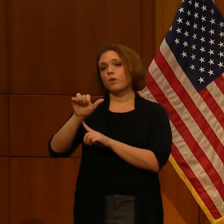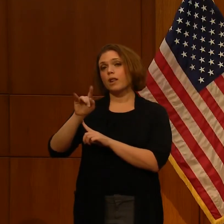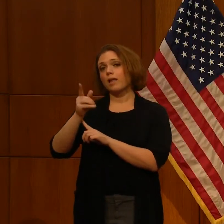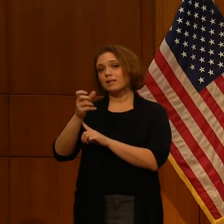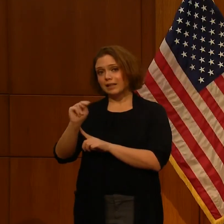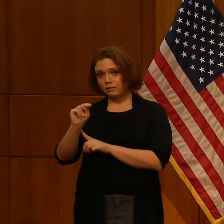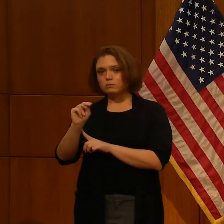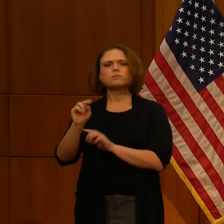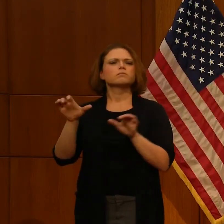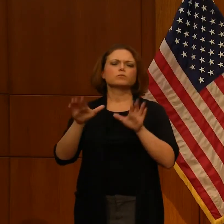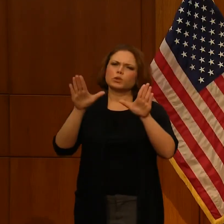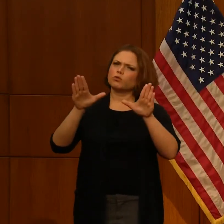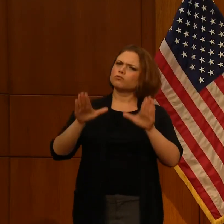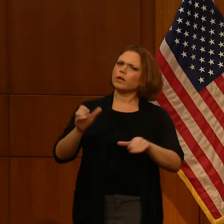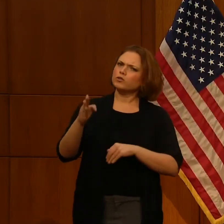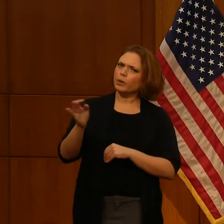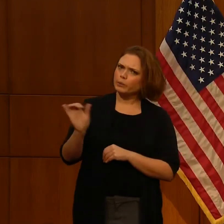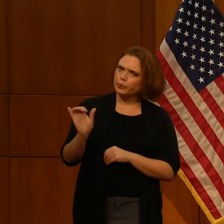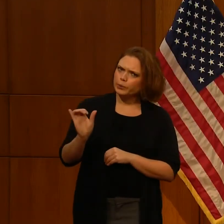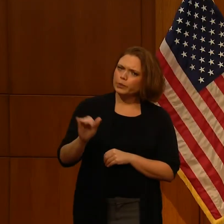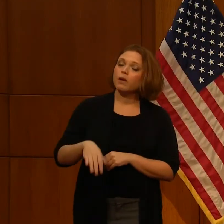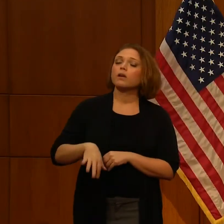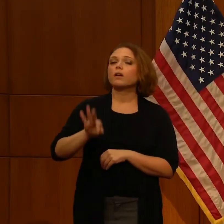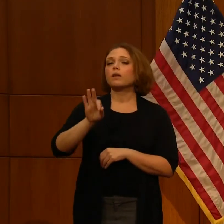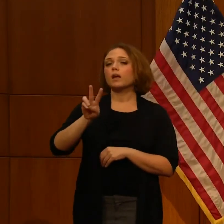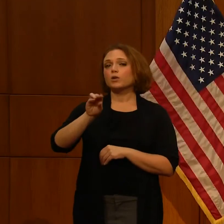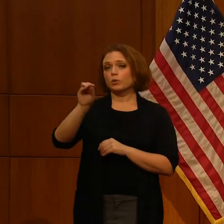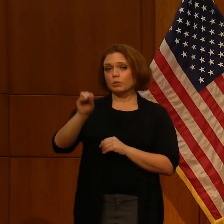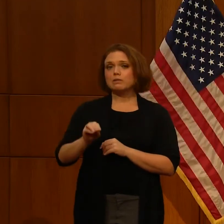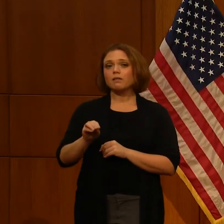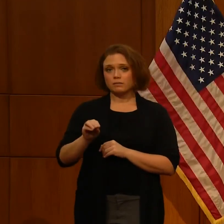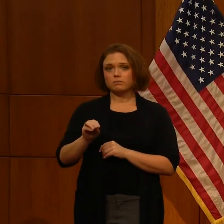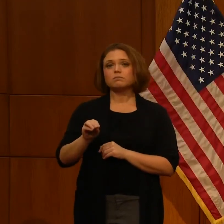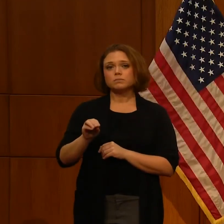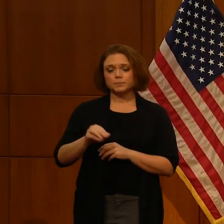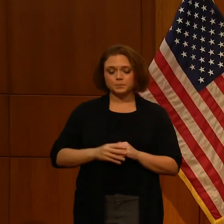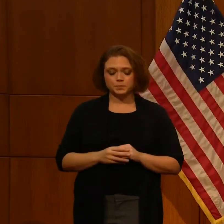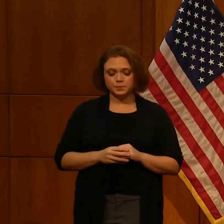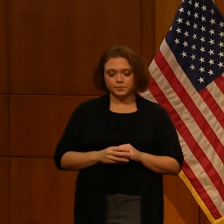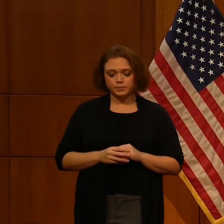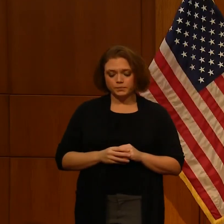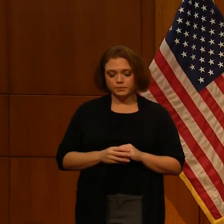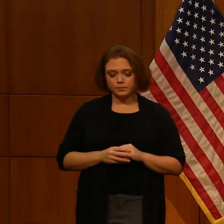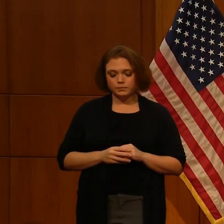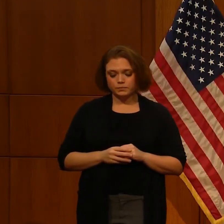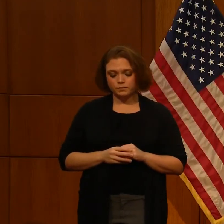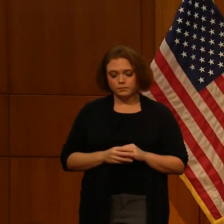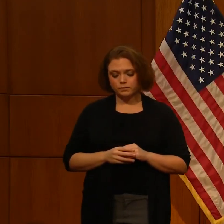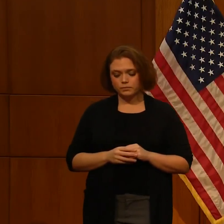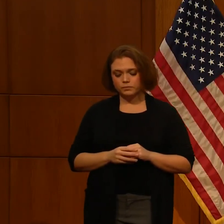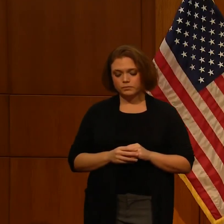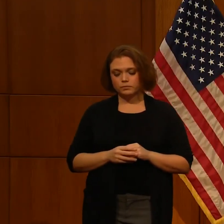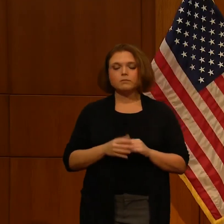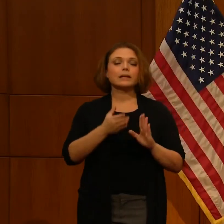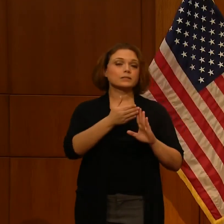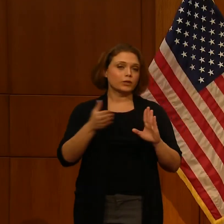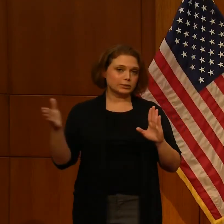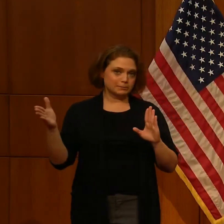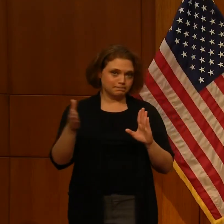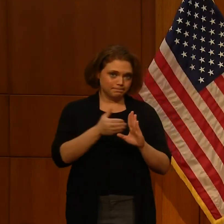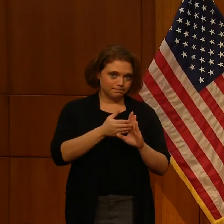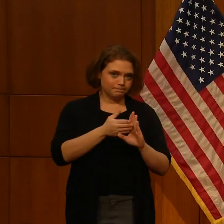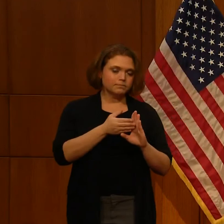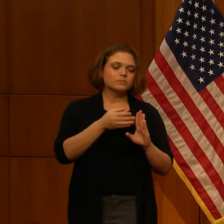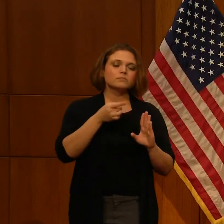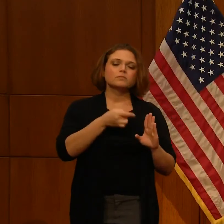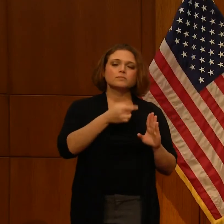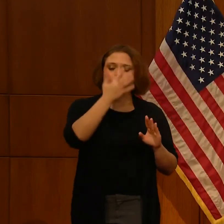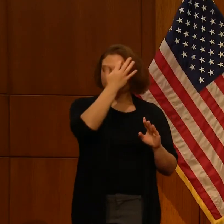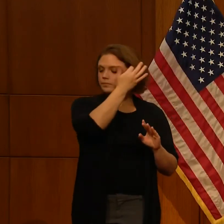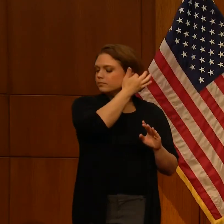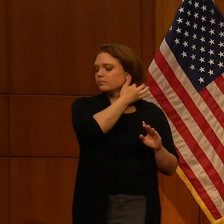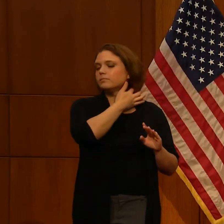IRELAND. IS DOING AMAZINGLY